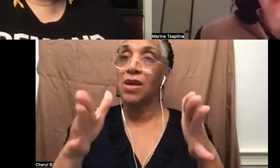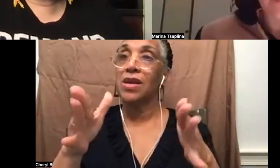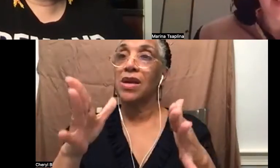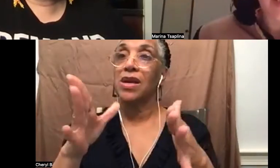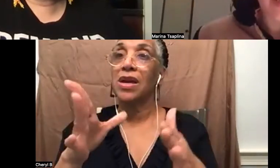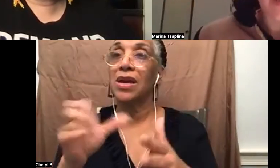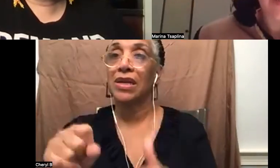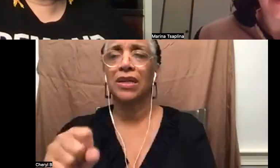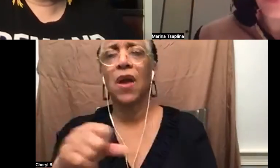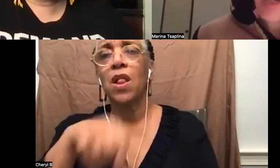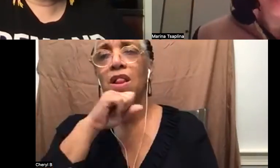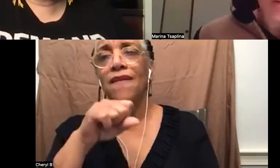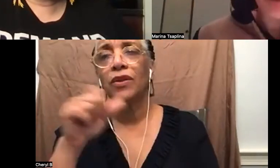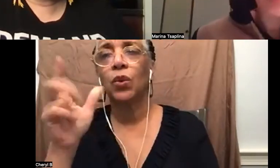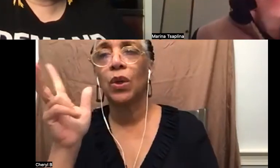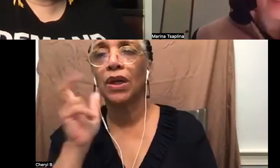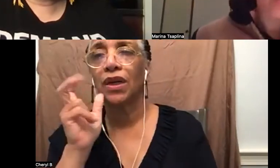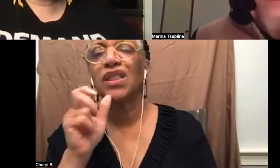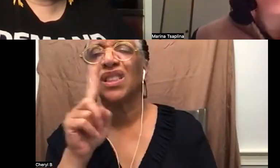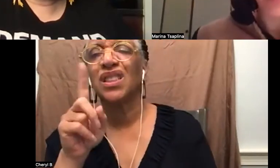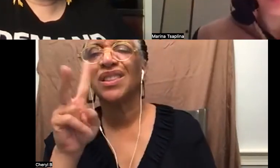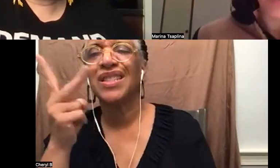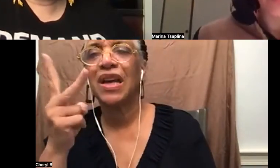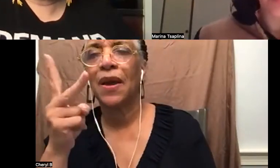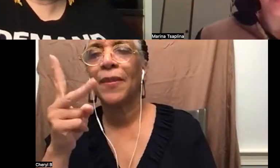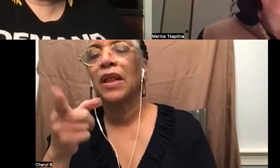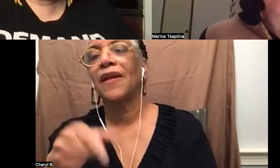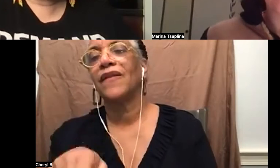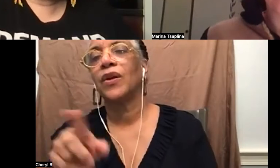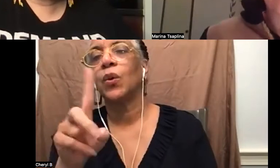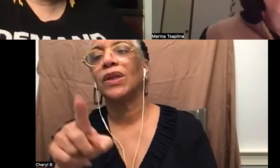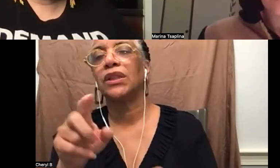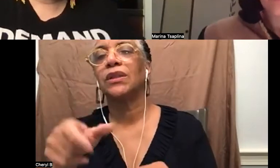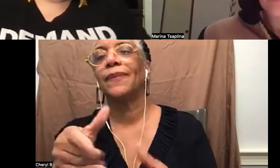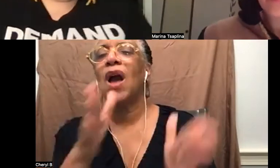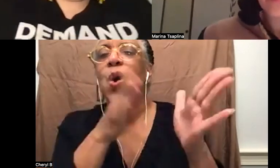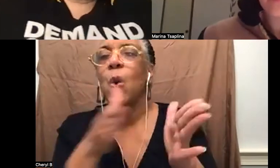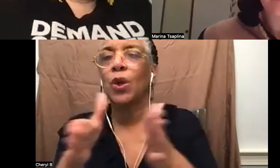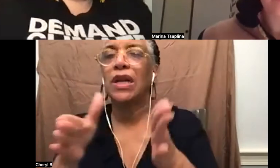that I think. There's a couple of questions about organizing strategies. JEN DEERINWATER: Yeah.